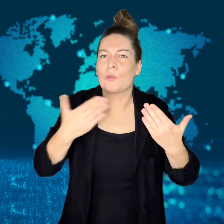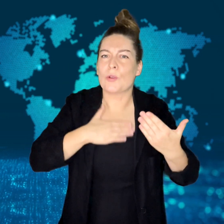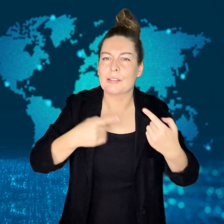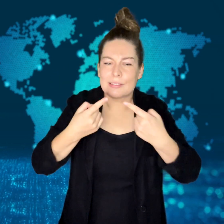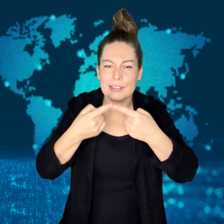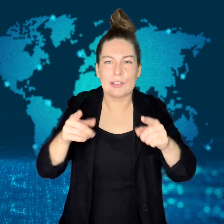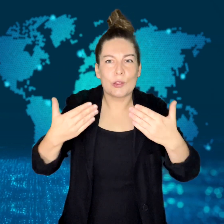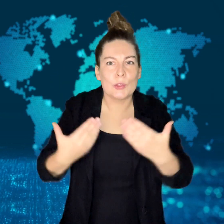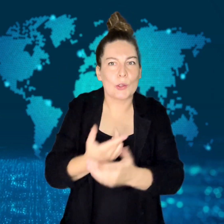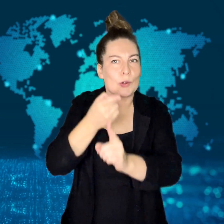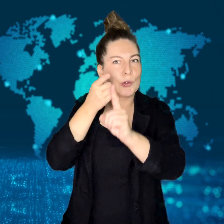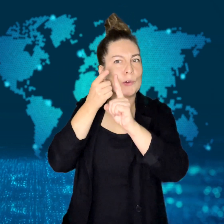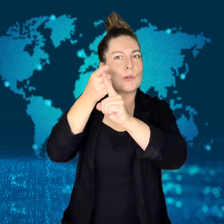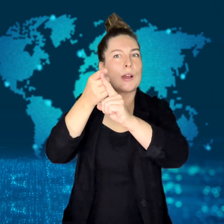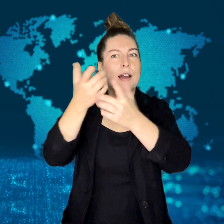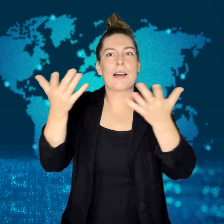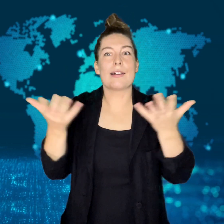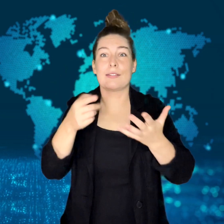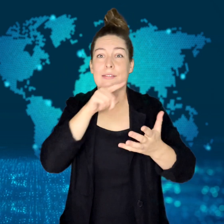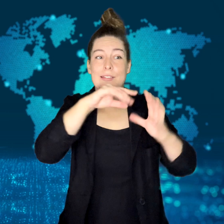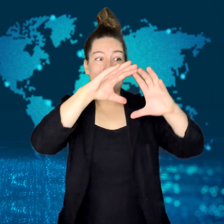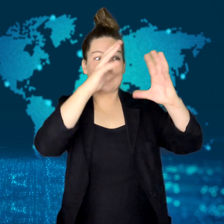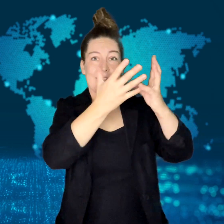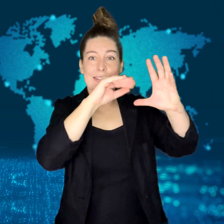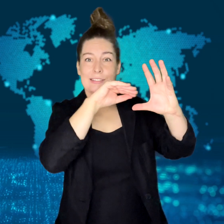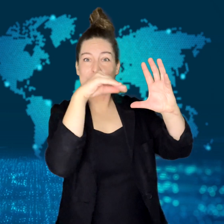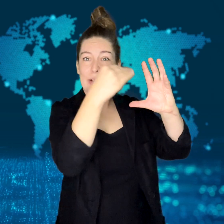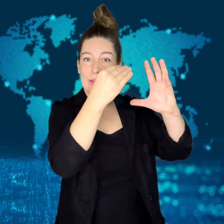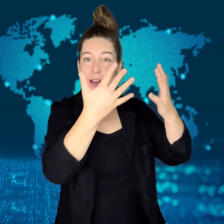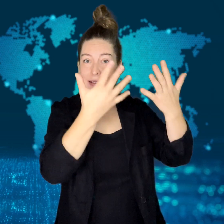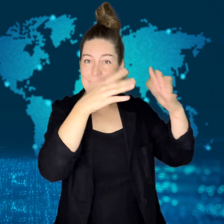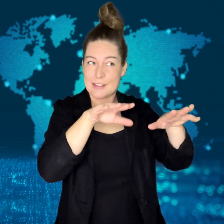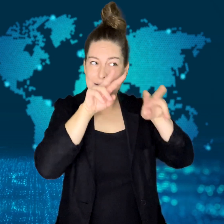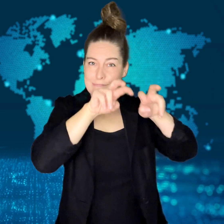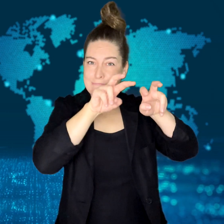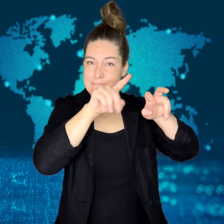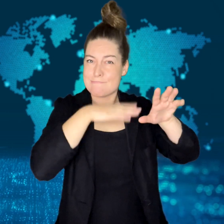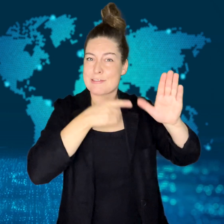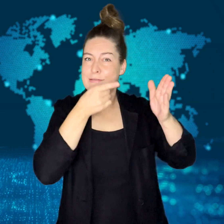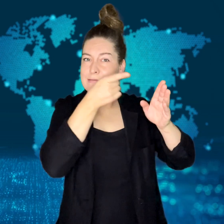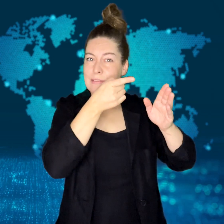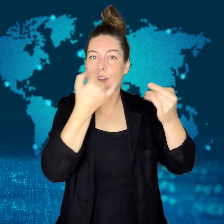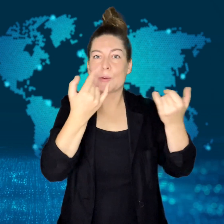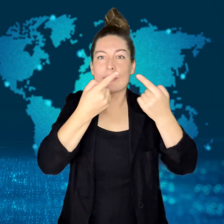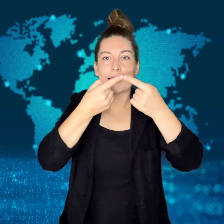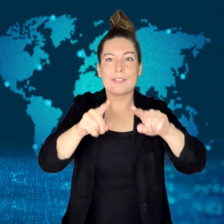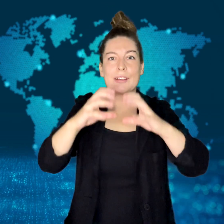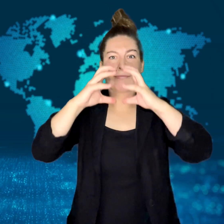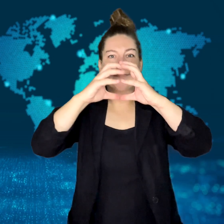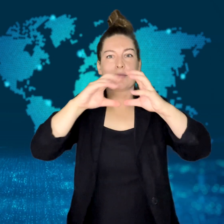supporting life have taken place, but the thought is intriguing.